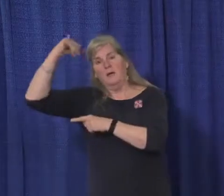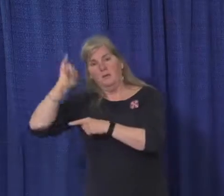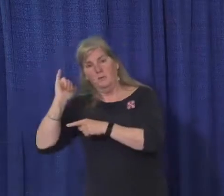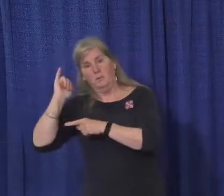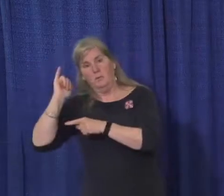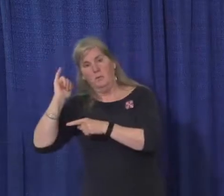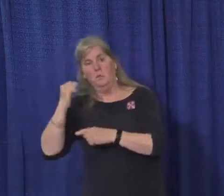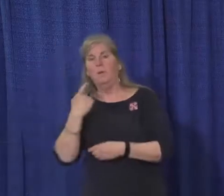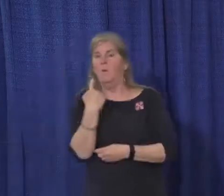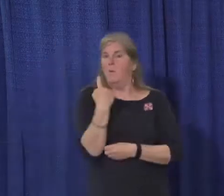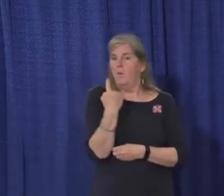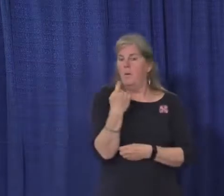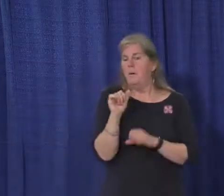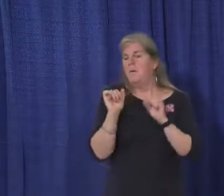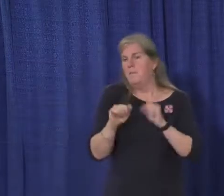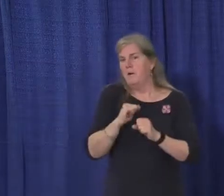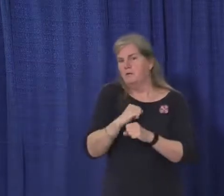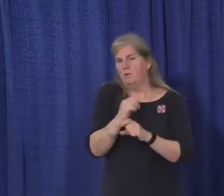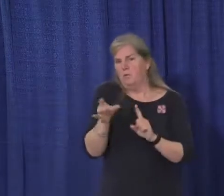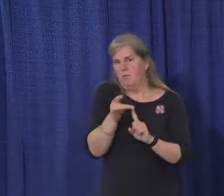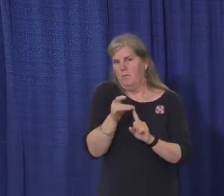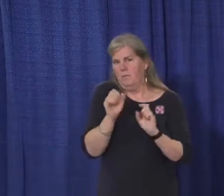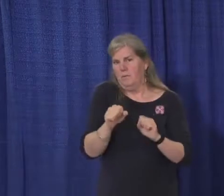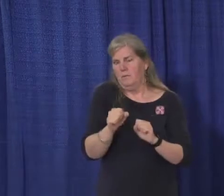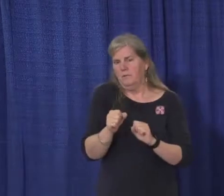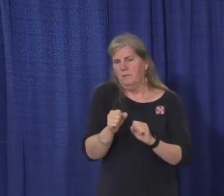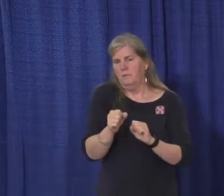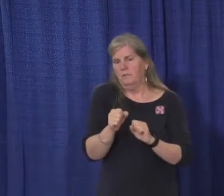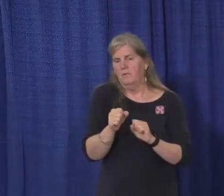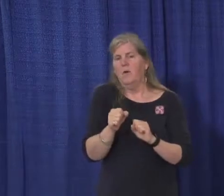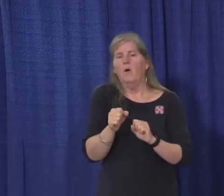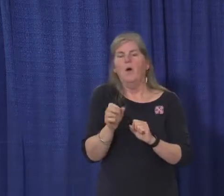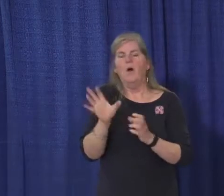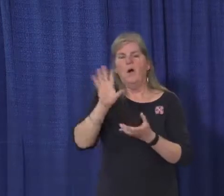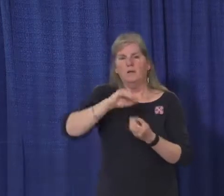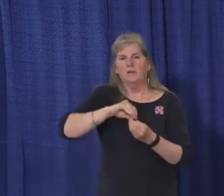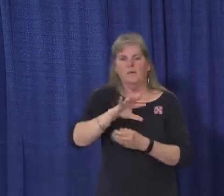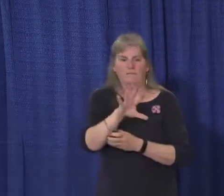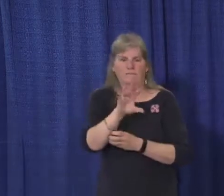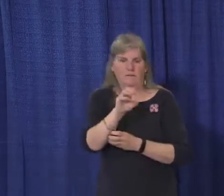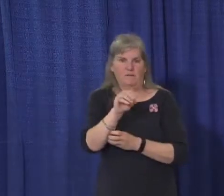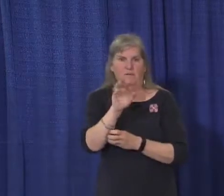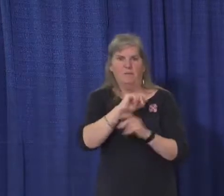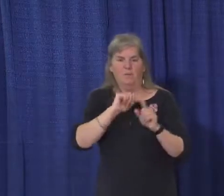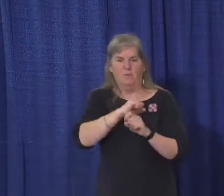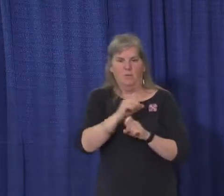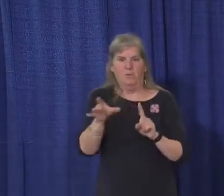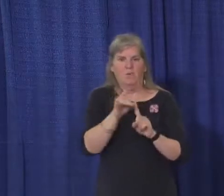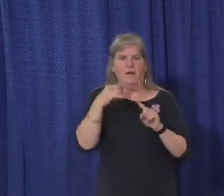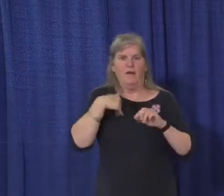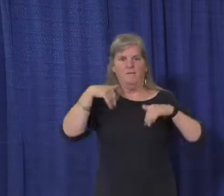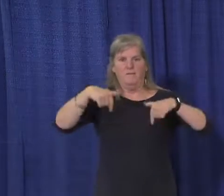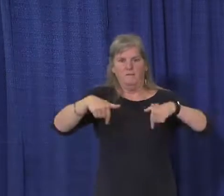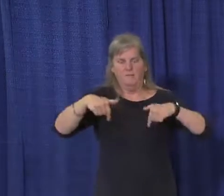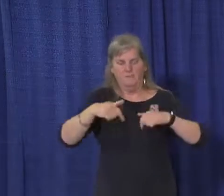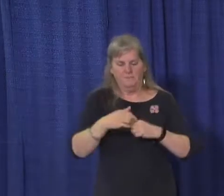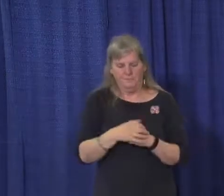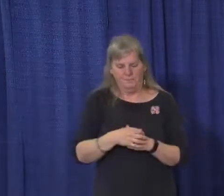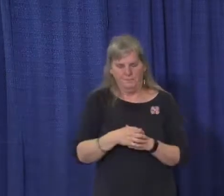who is also a YUKON resident. So our active cases are 50.